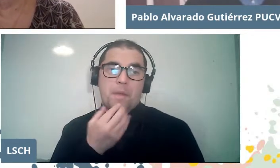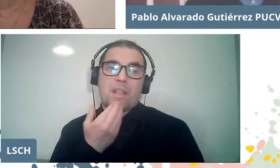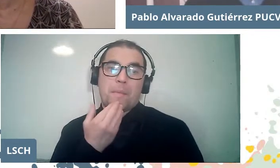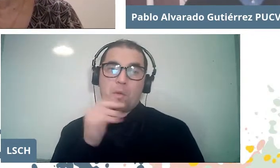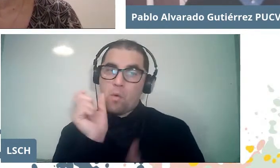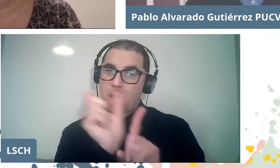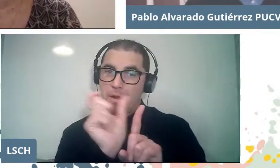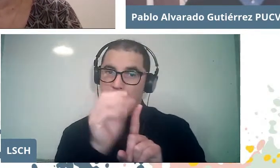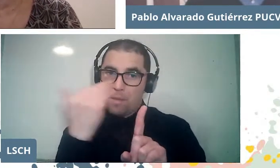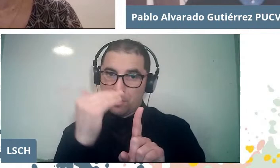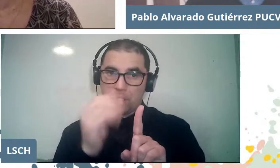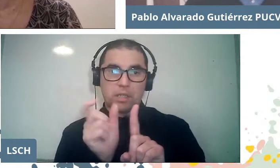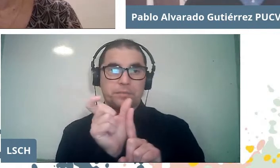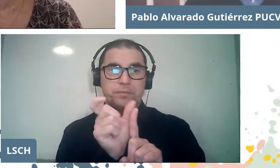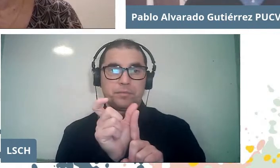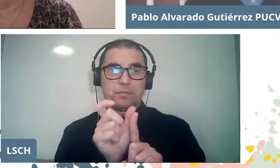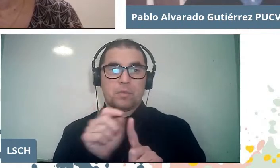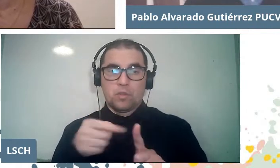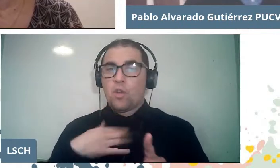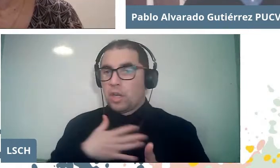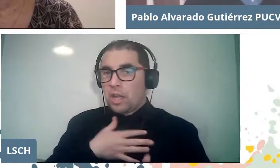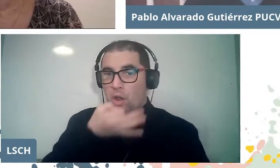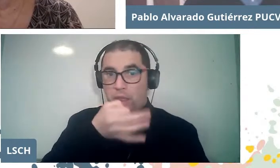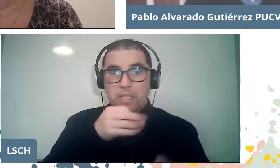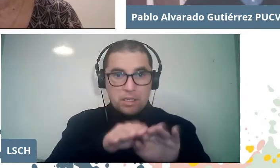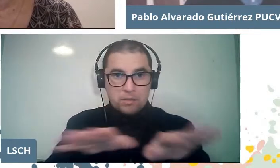Alejandra, want to communicate to you.